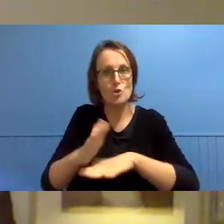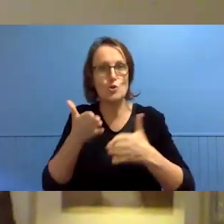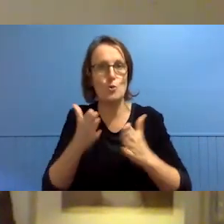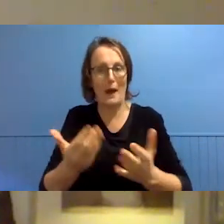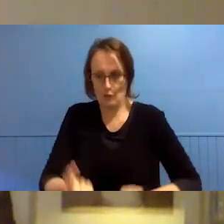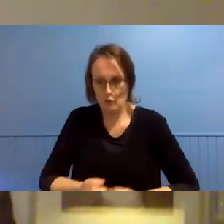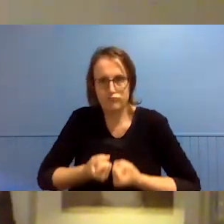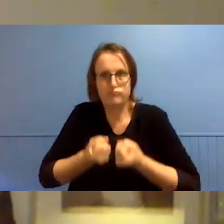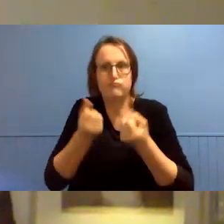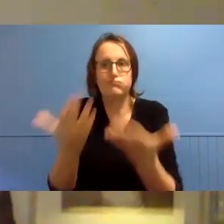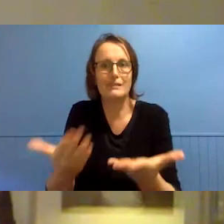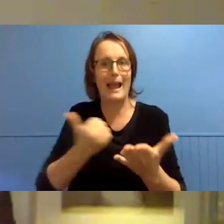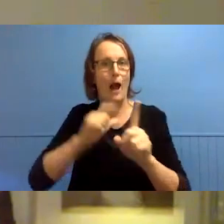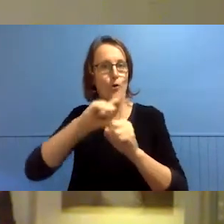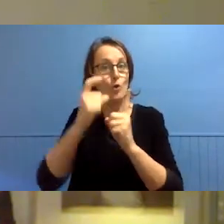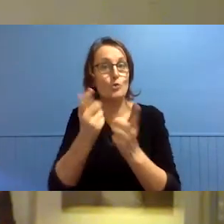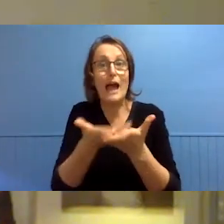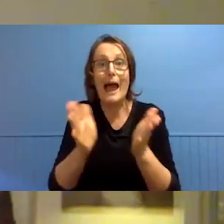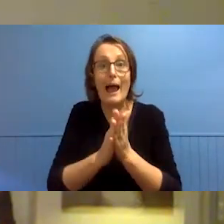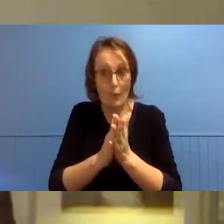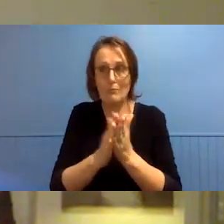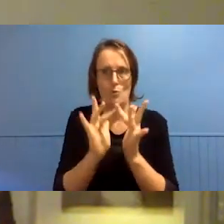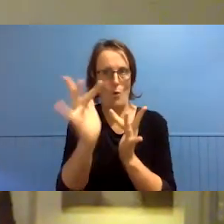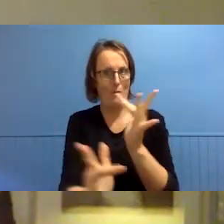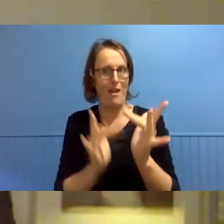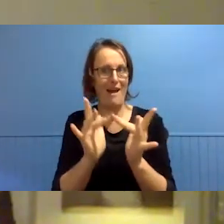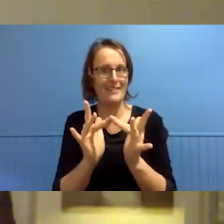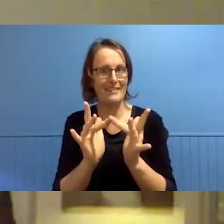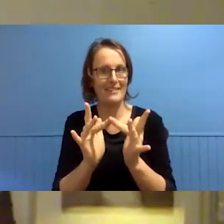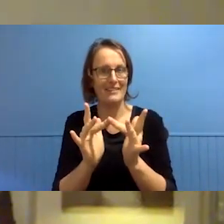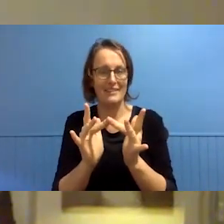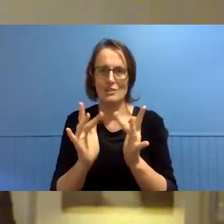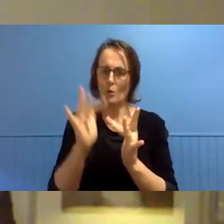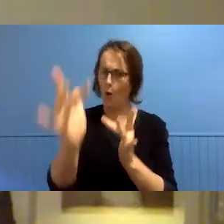the digital form and the idea of digital sovereignty is as much about